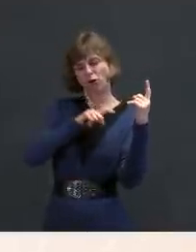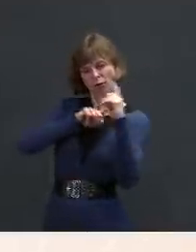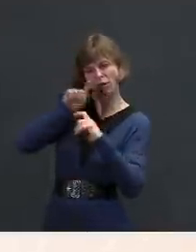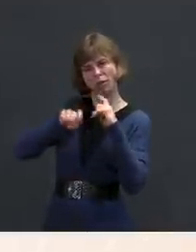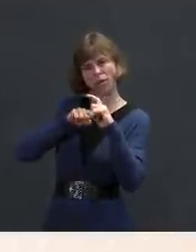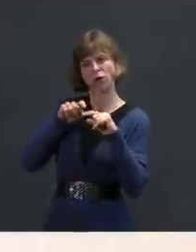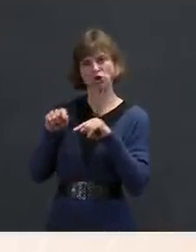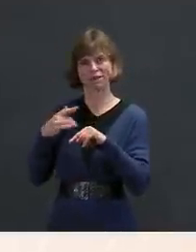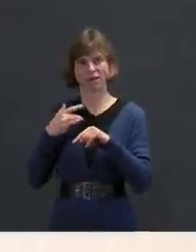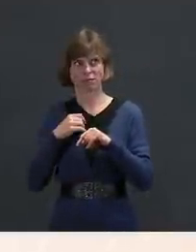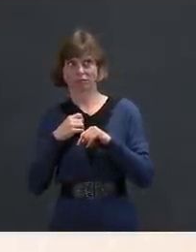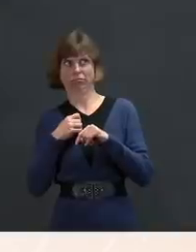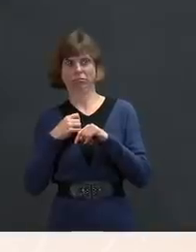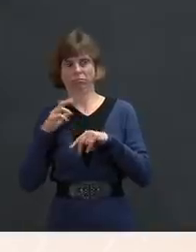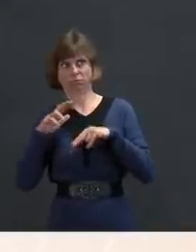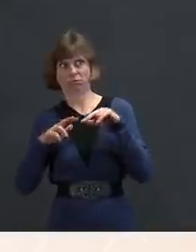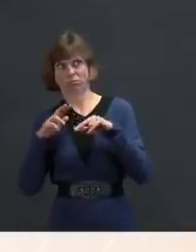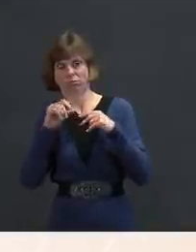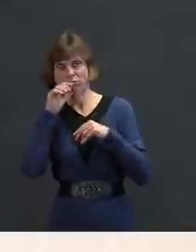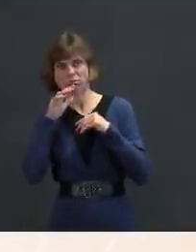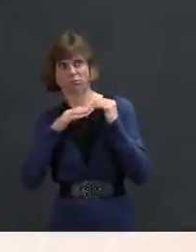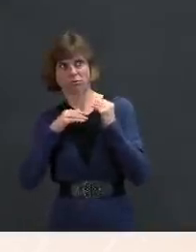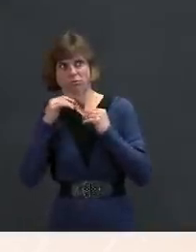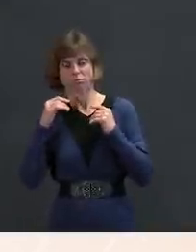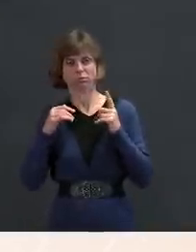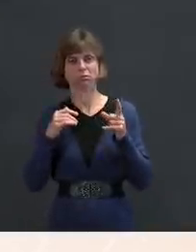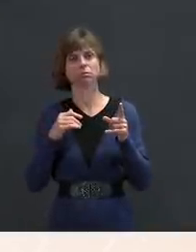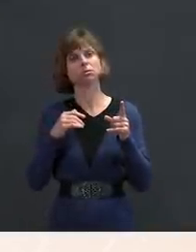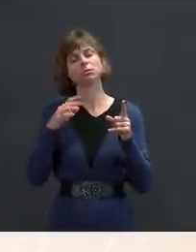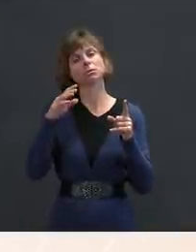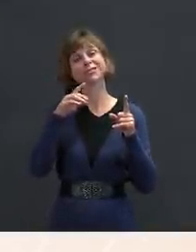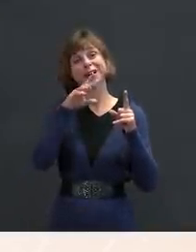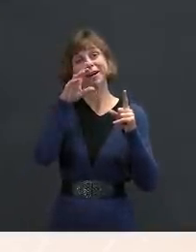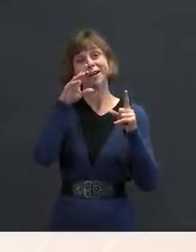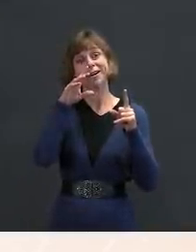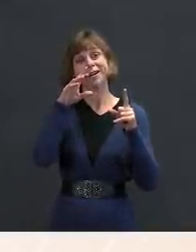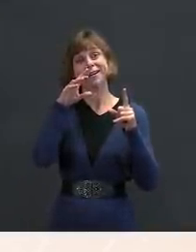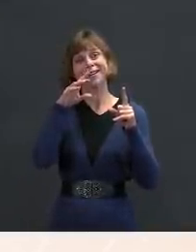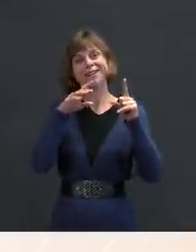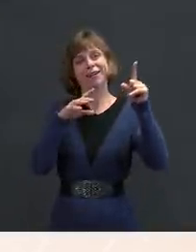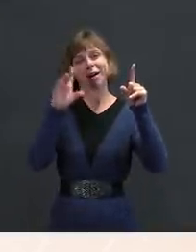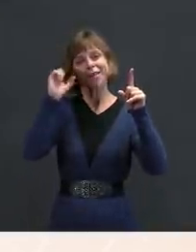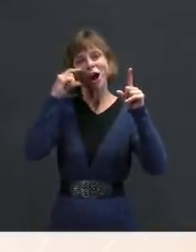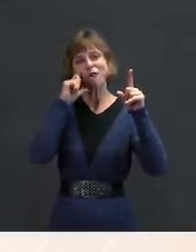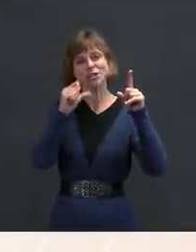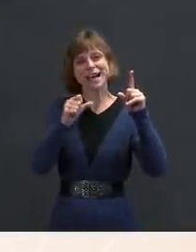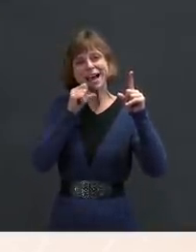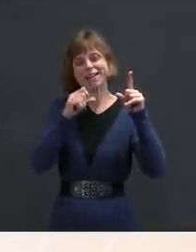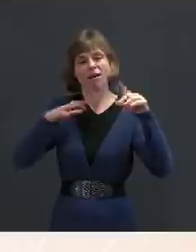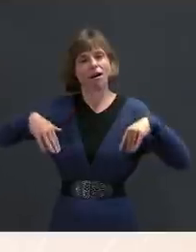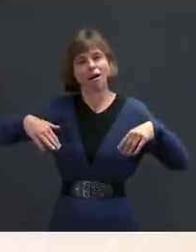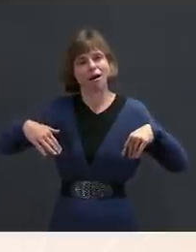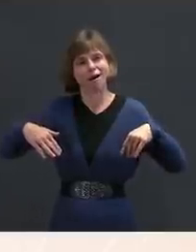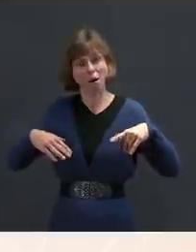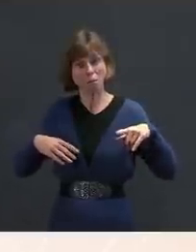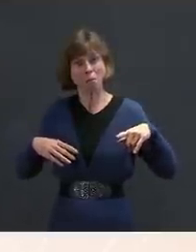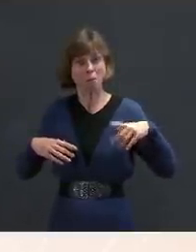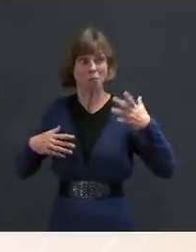And the Governor himself has not denied asking these personal questions. So my question for you is, in general, when it comes to sexual misconduct,